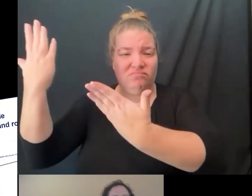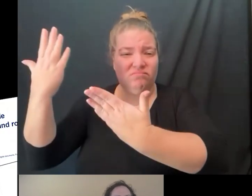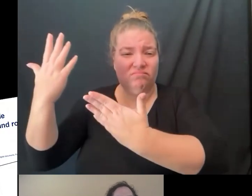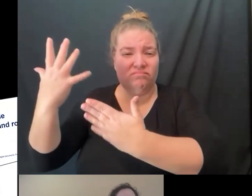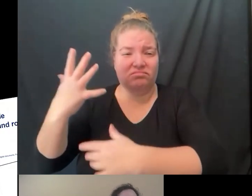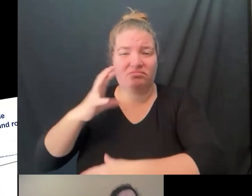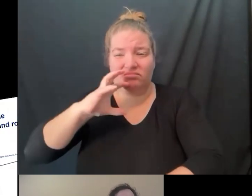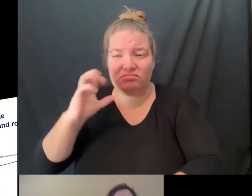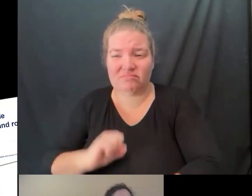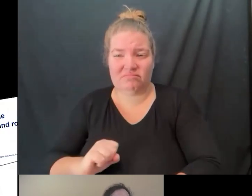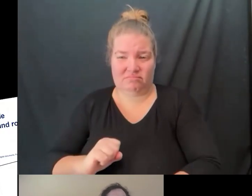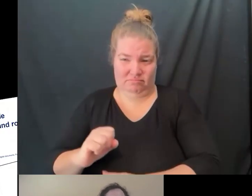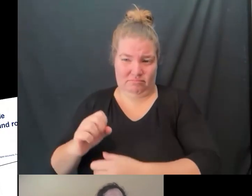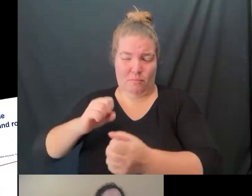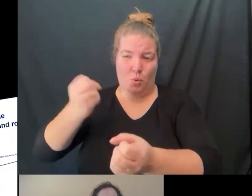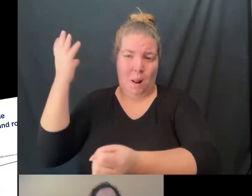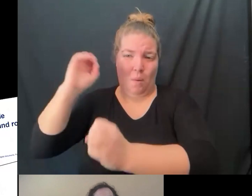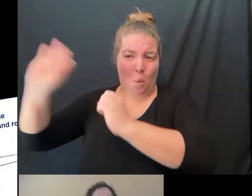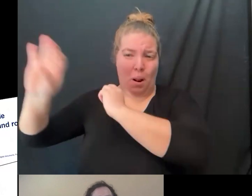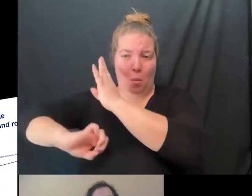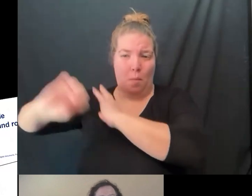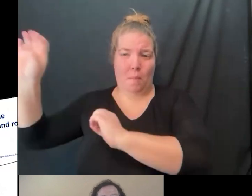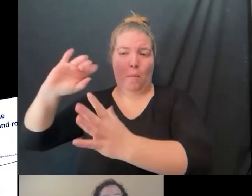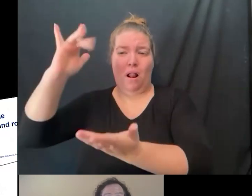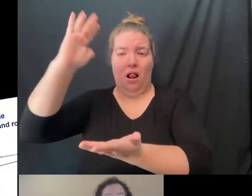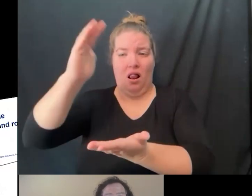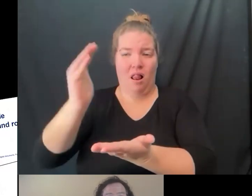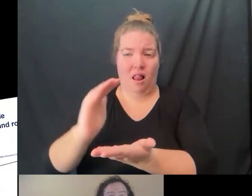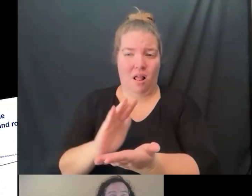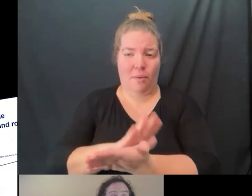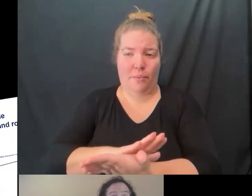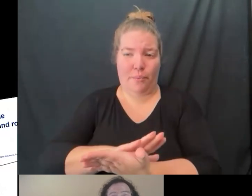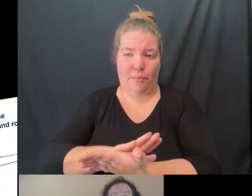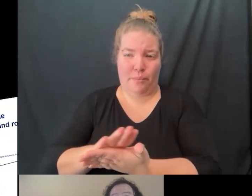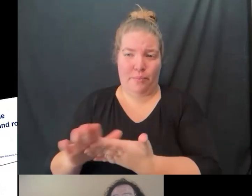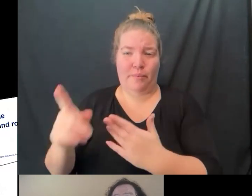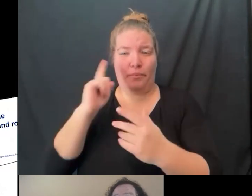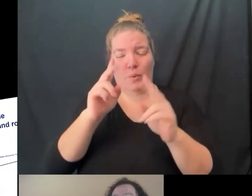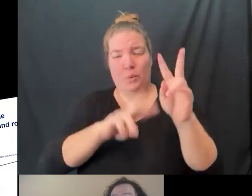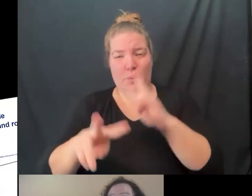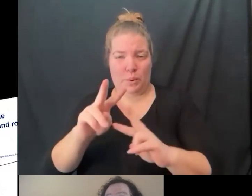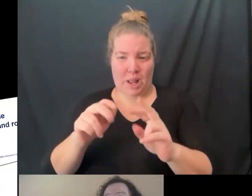from your products, now's a great time, because that's a good thing to do anyway. And now, you have less stuff in scope,